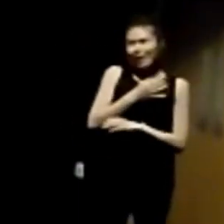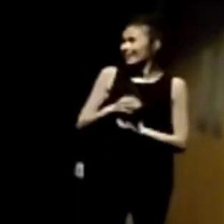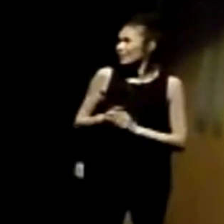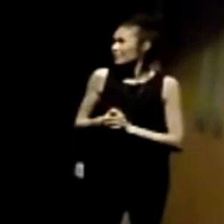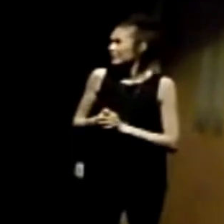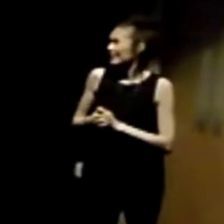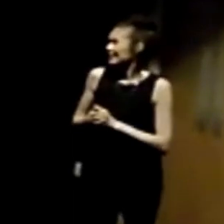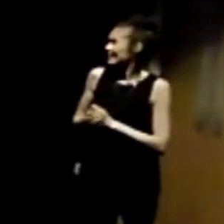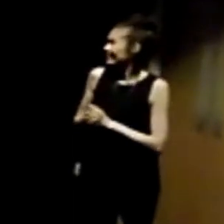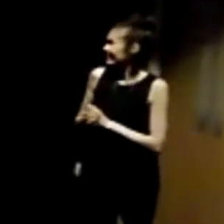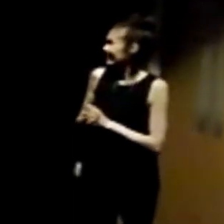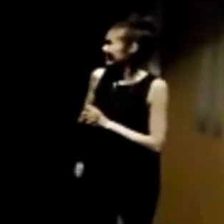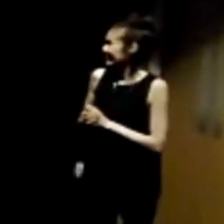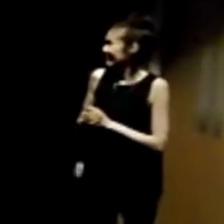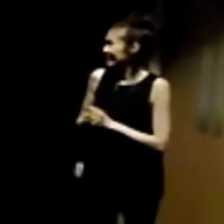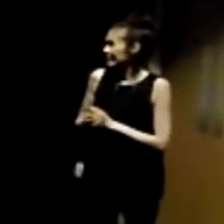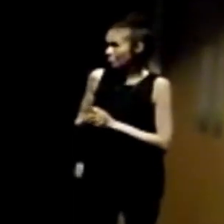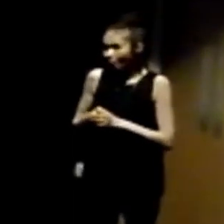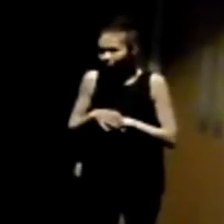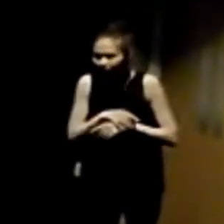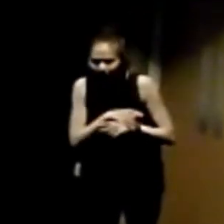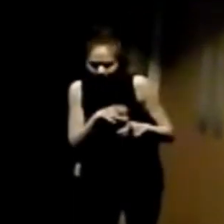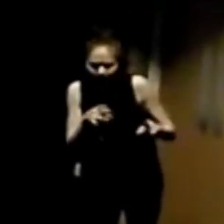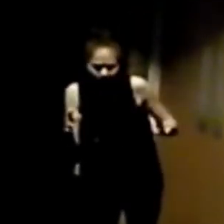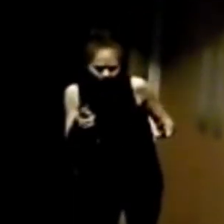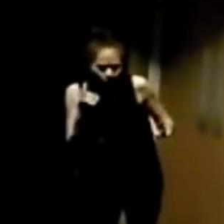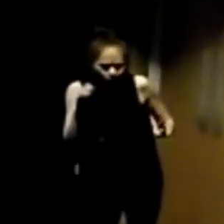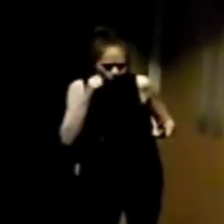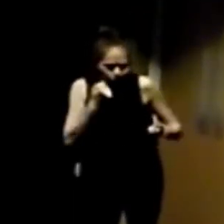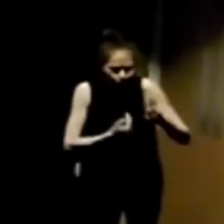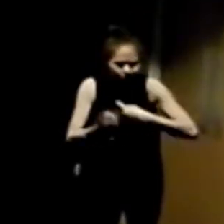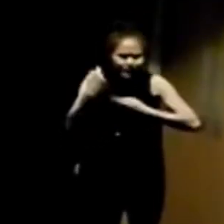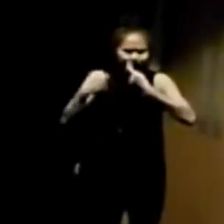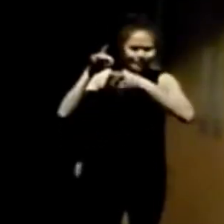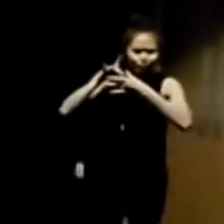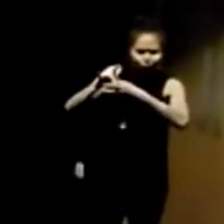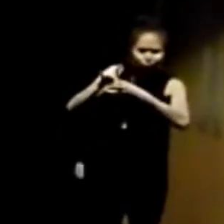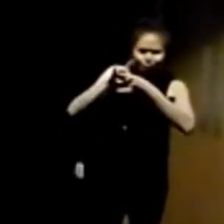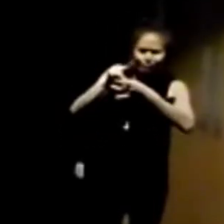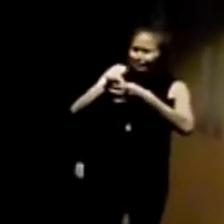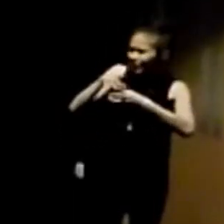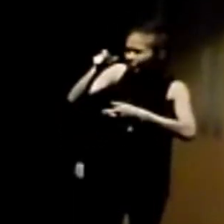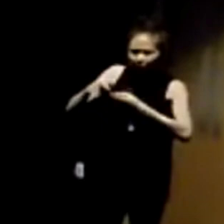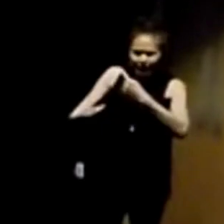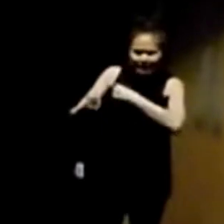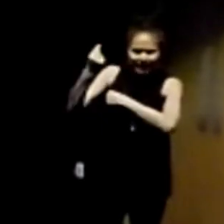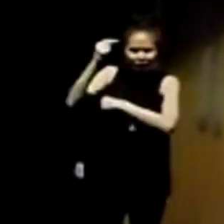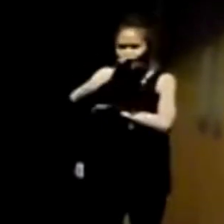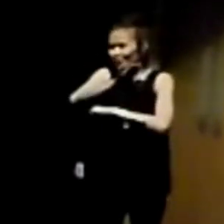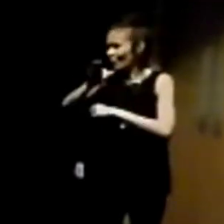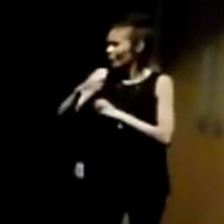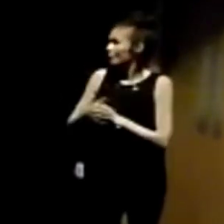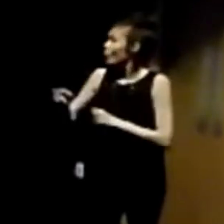So, I don't know who might interact with somebody from 1606 but don't. Look, the king has arrived.